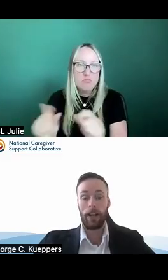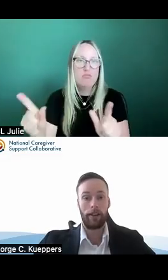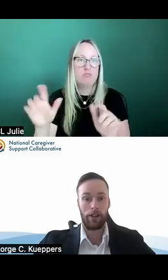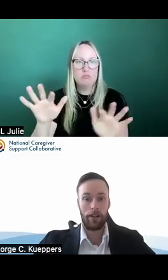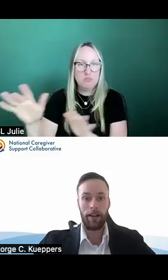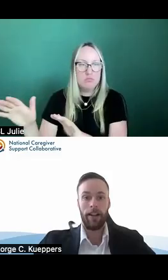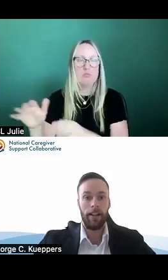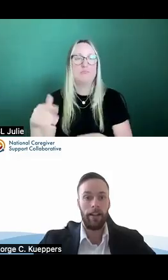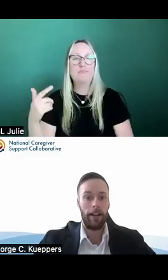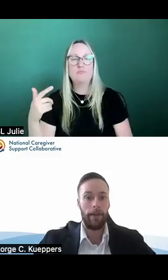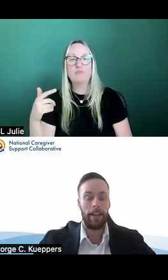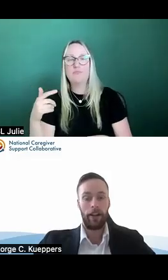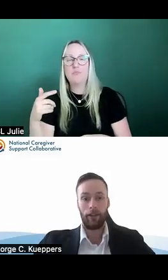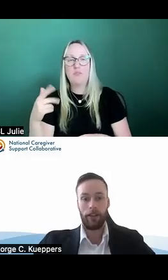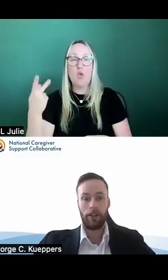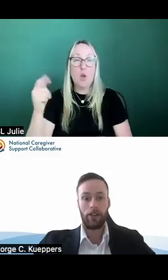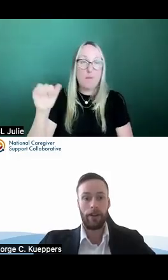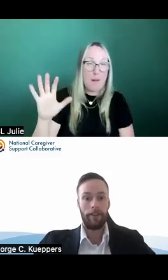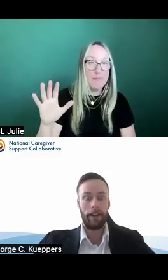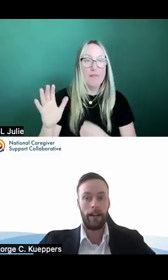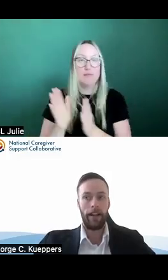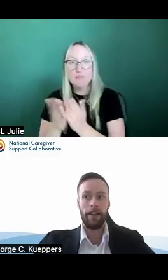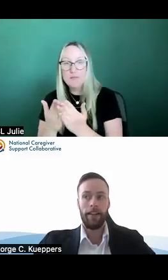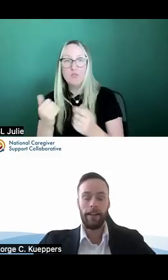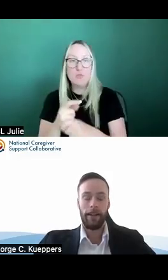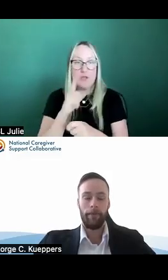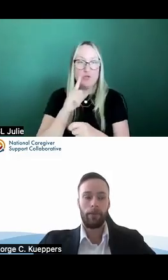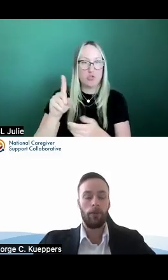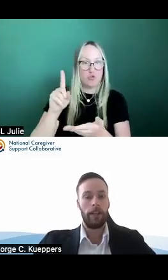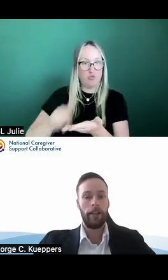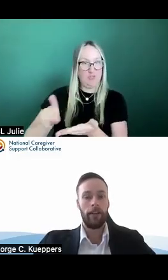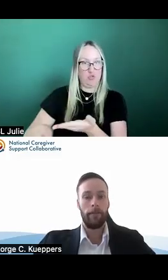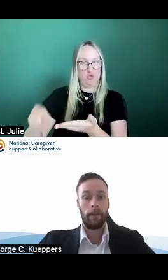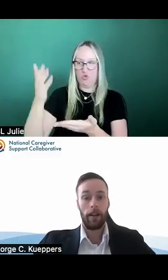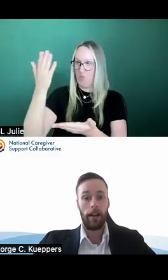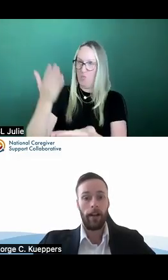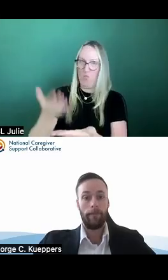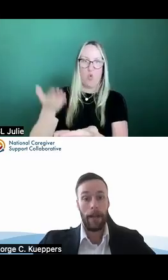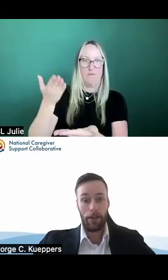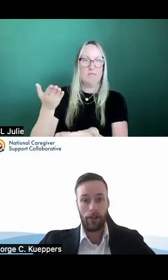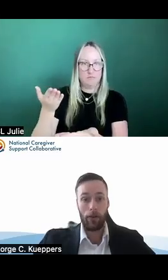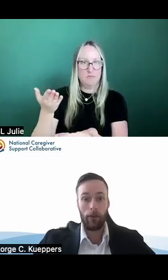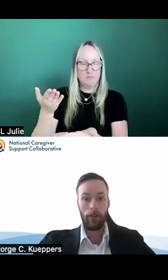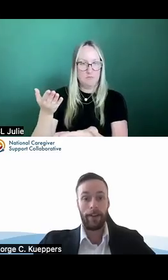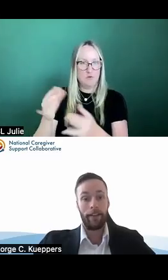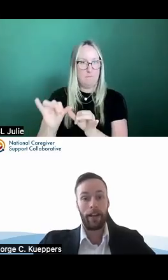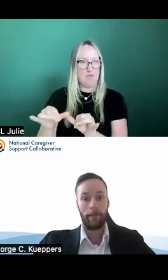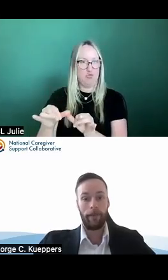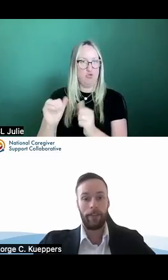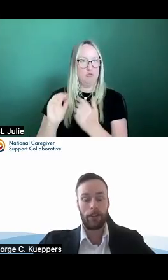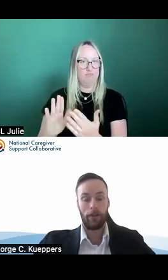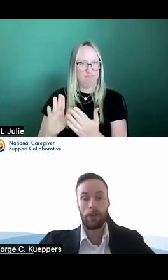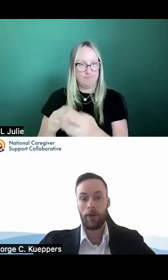gray literature in caregiving research to identify proven measures. So identifying essentially which